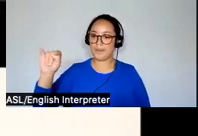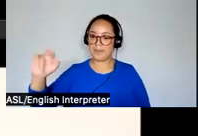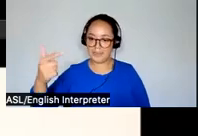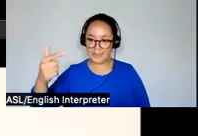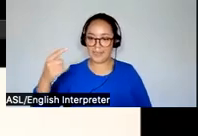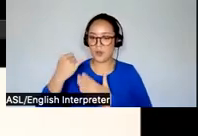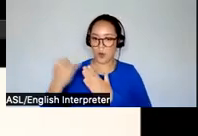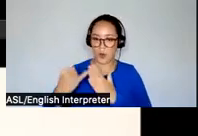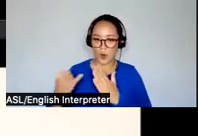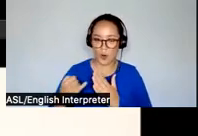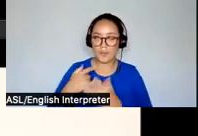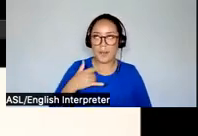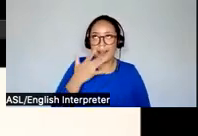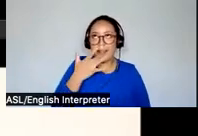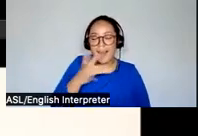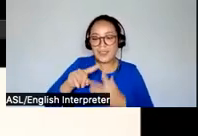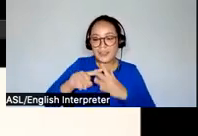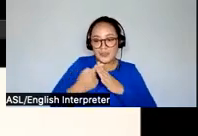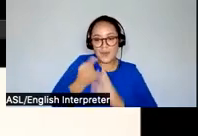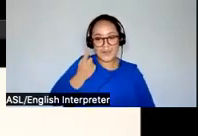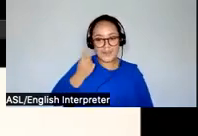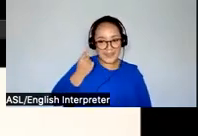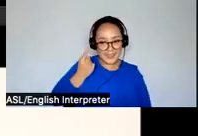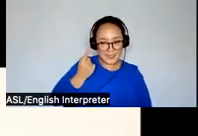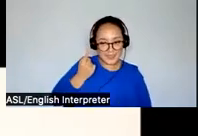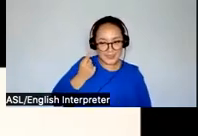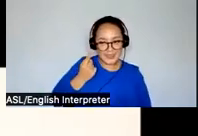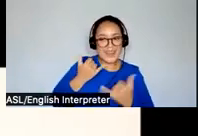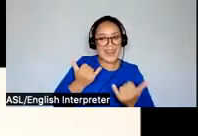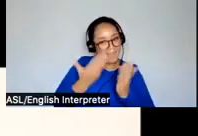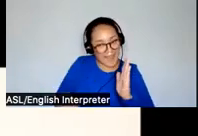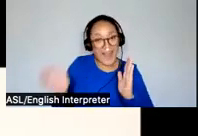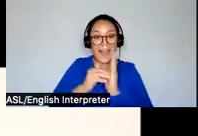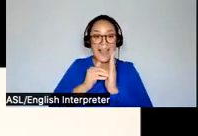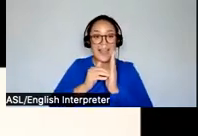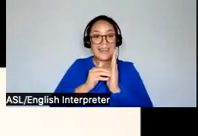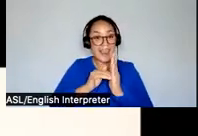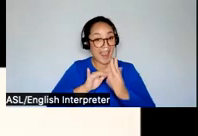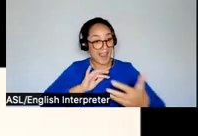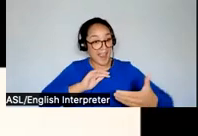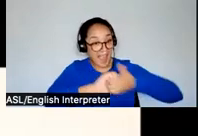And I'm extremely excited to start another year of this amazing program.